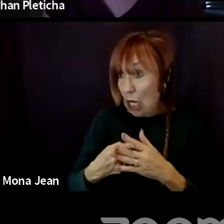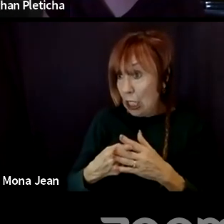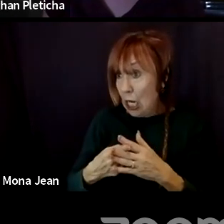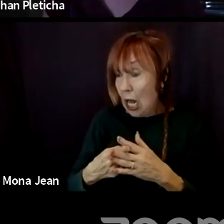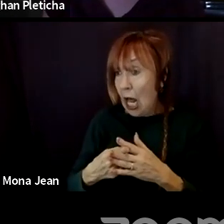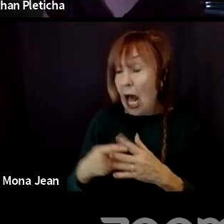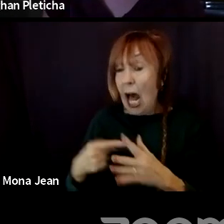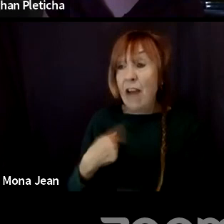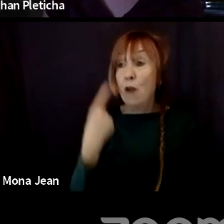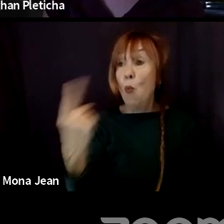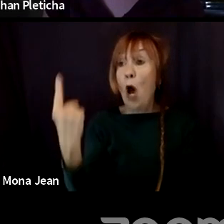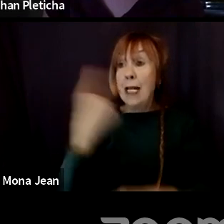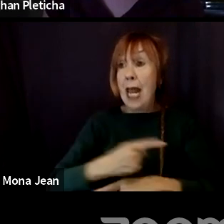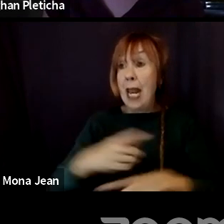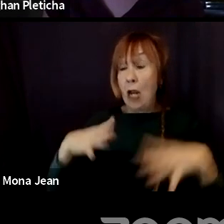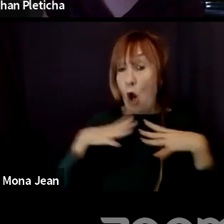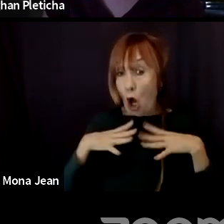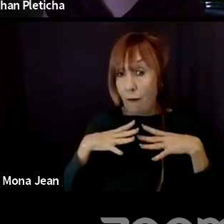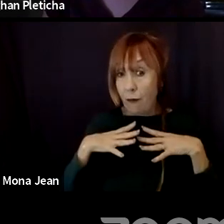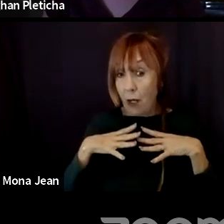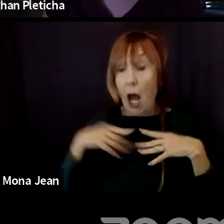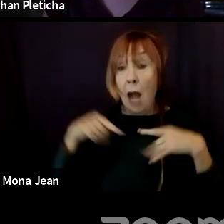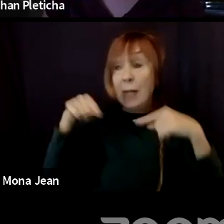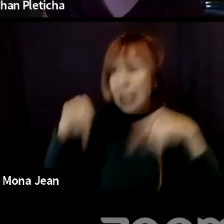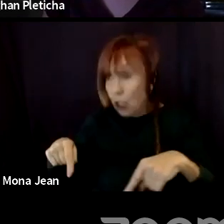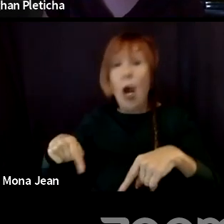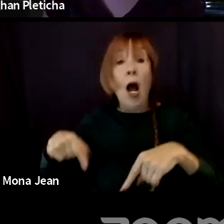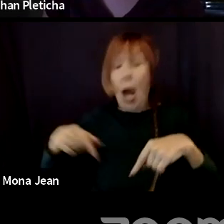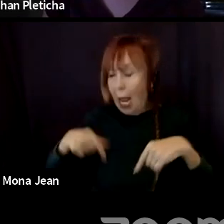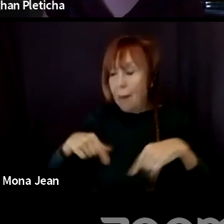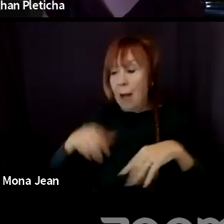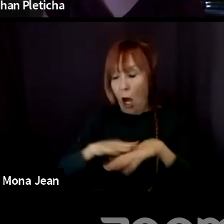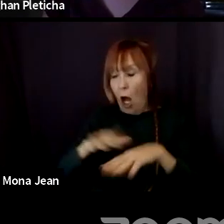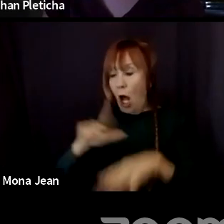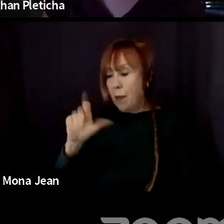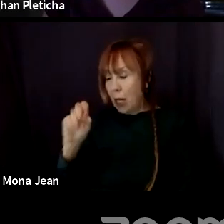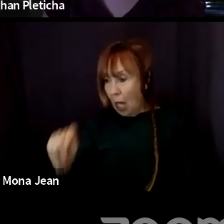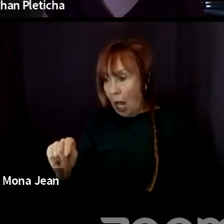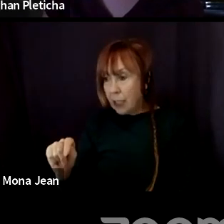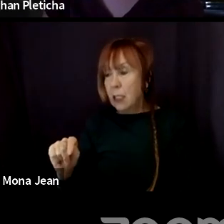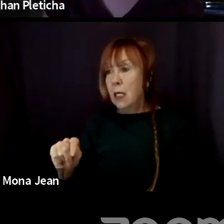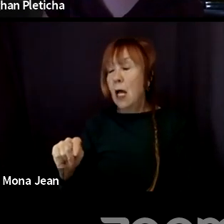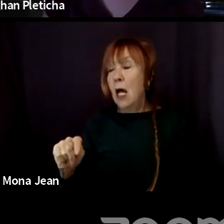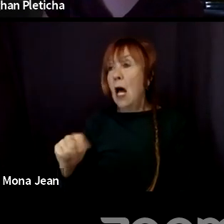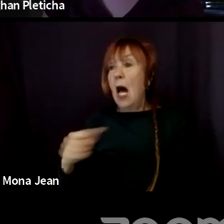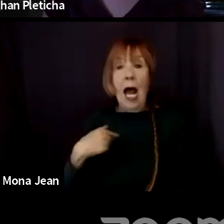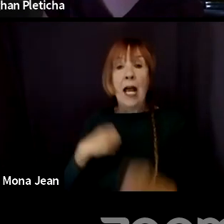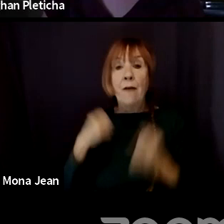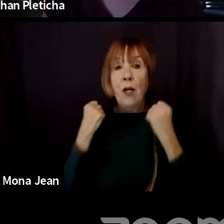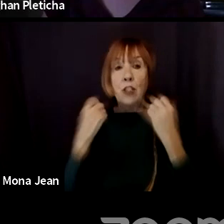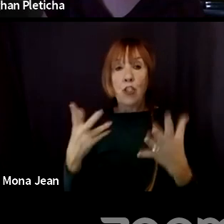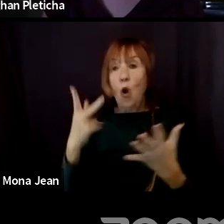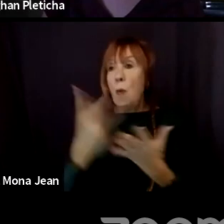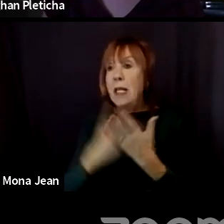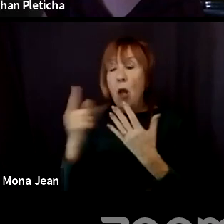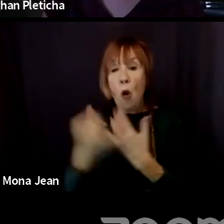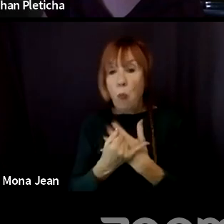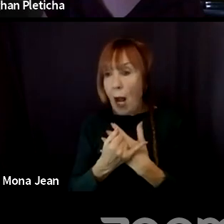I'm next to own network and I got too many projects going on that have to be done by the time this thing is over,